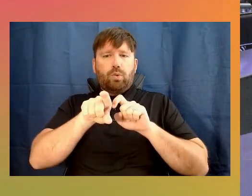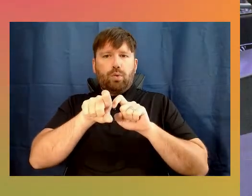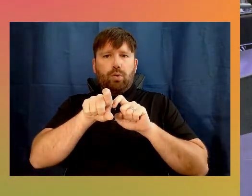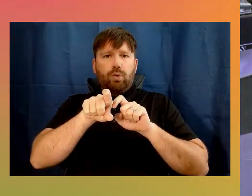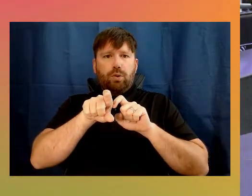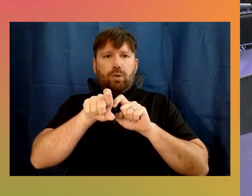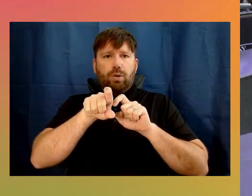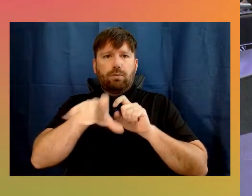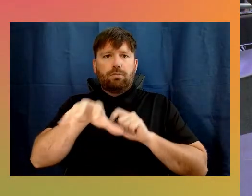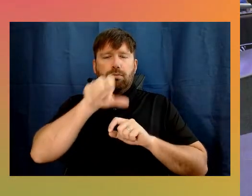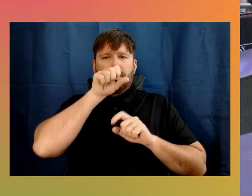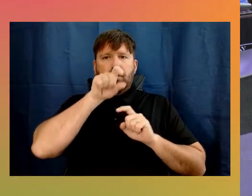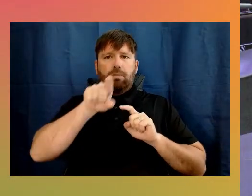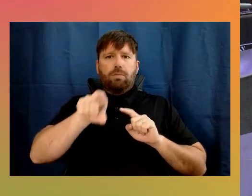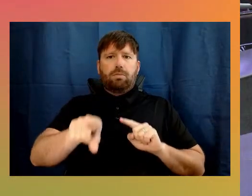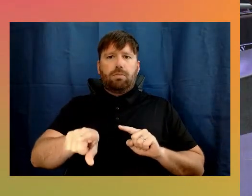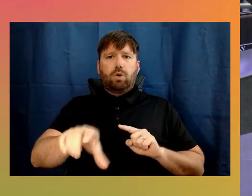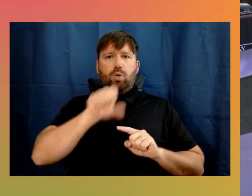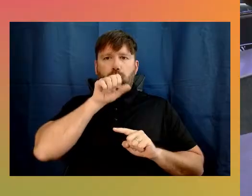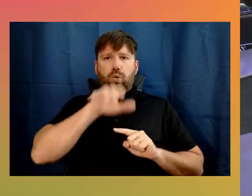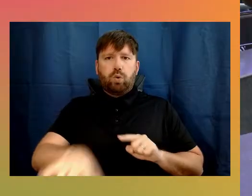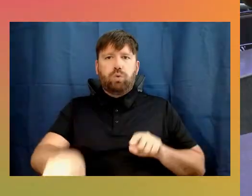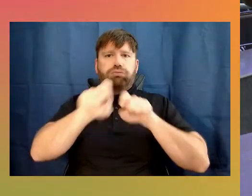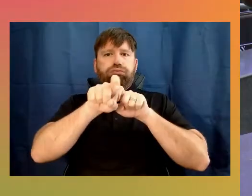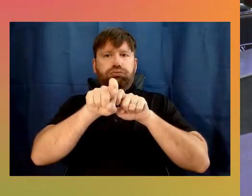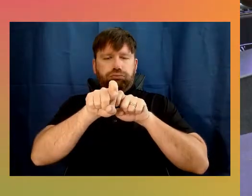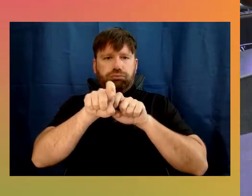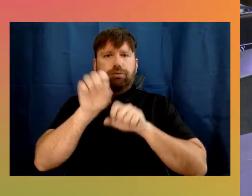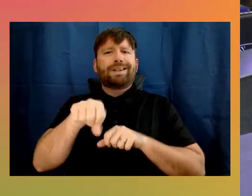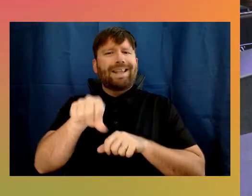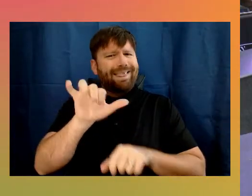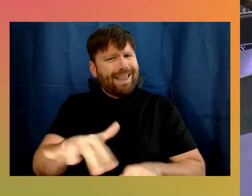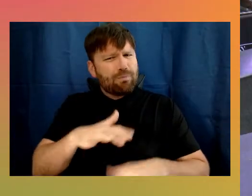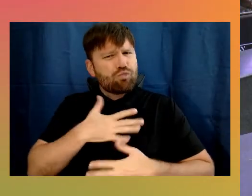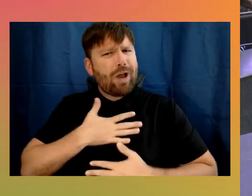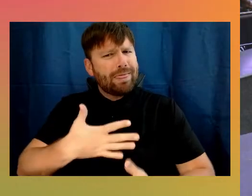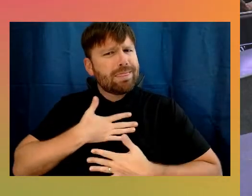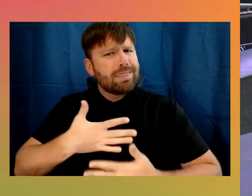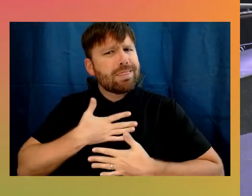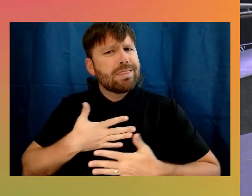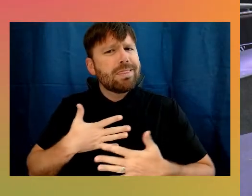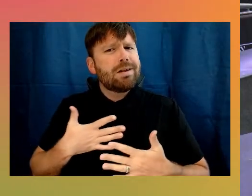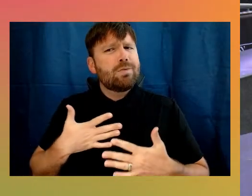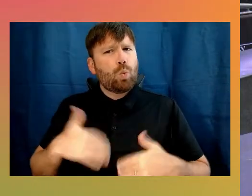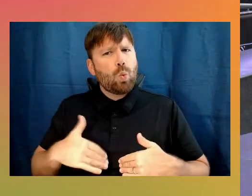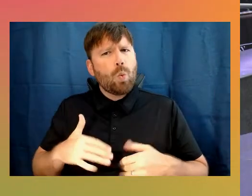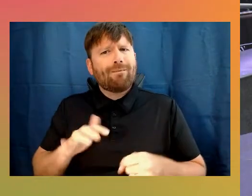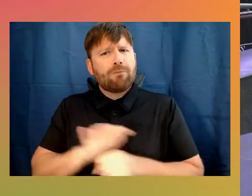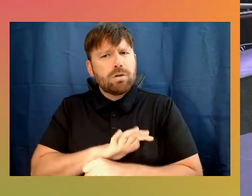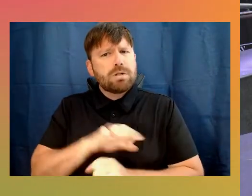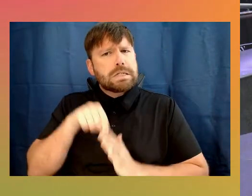EXHALE LIFT. INHALE.